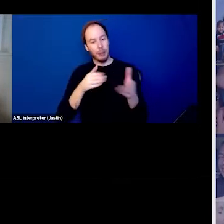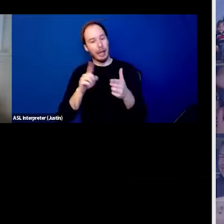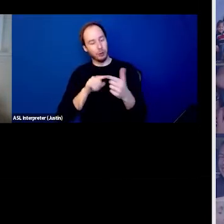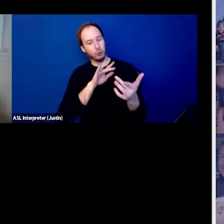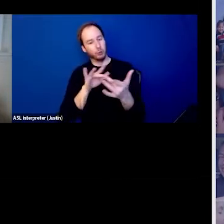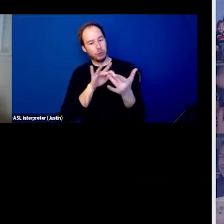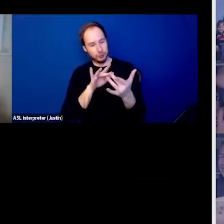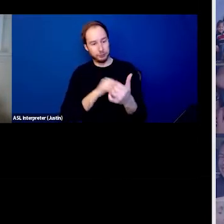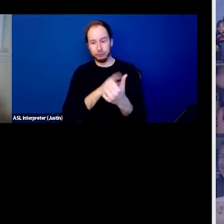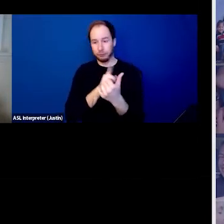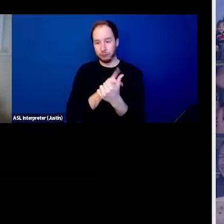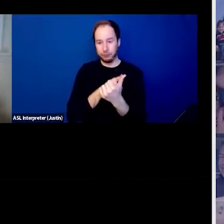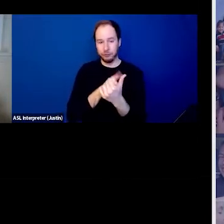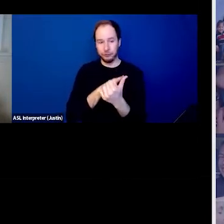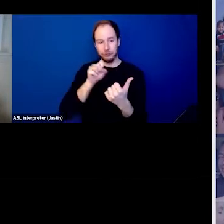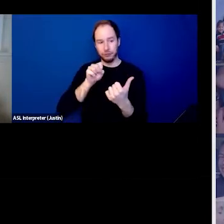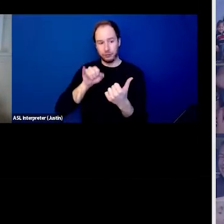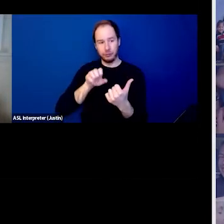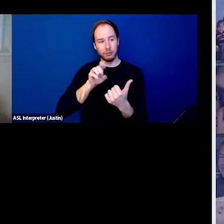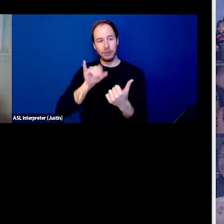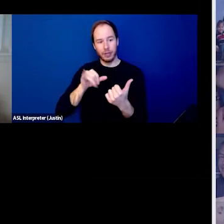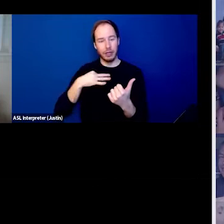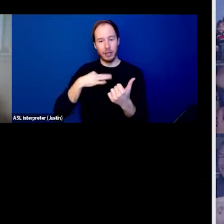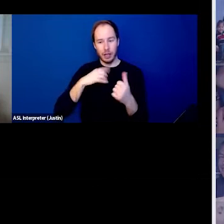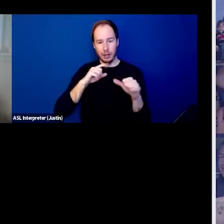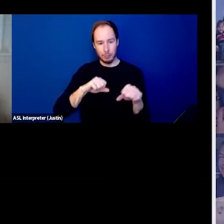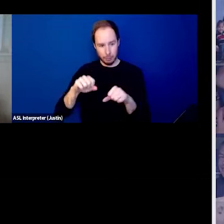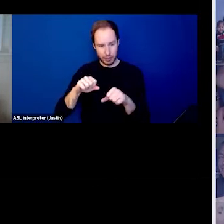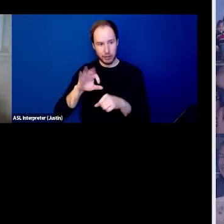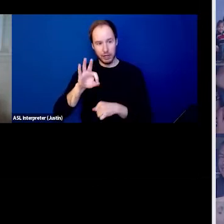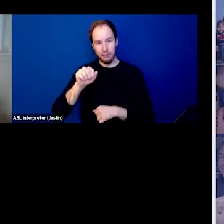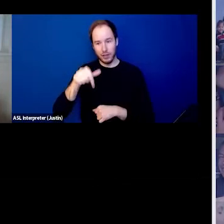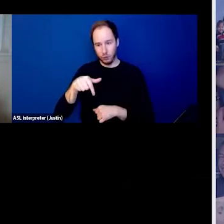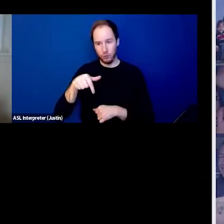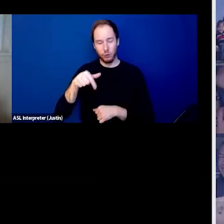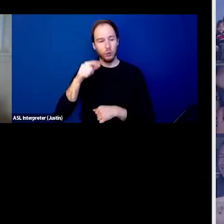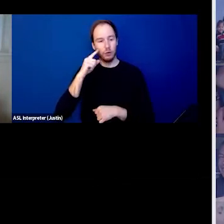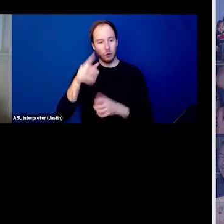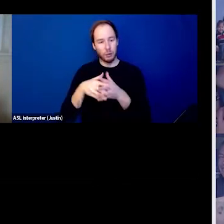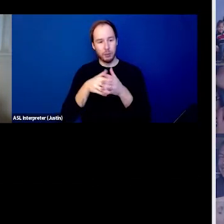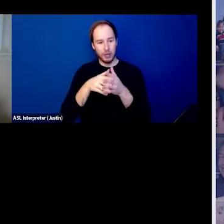The first is our SSI and SSD I eligibility FAQs for American Indians and Alaska natives.